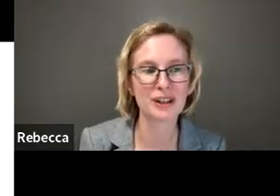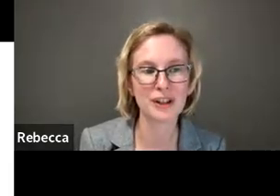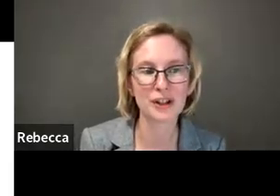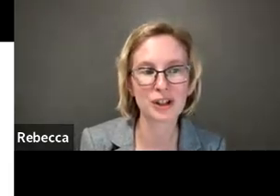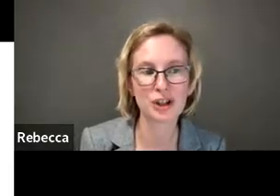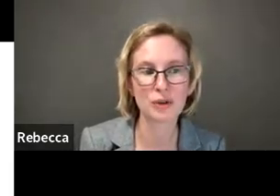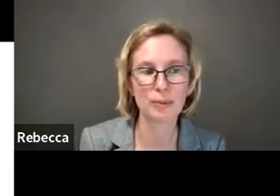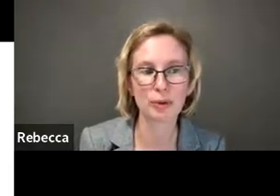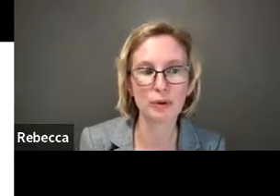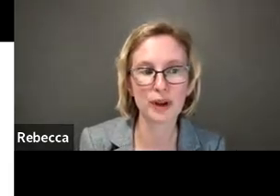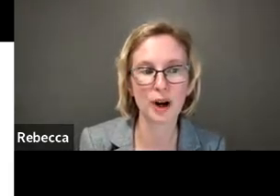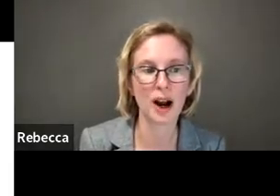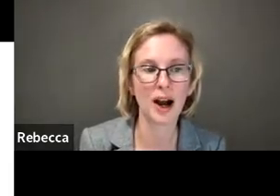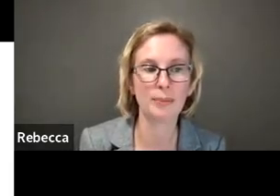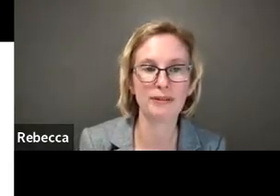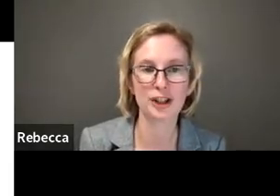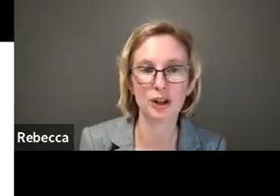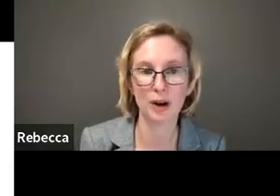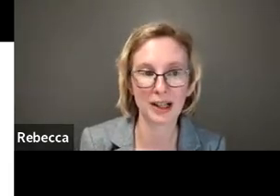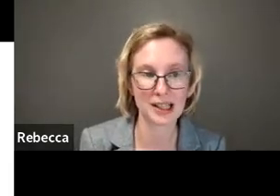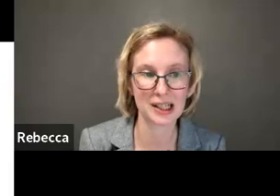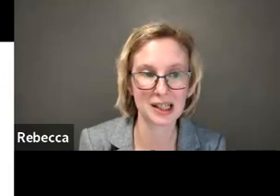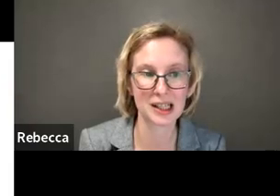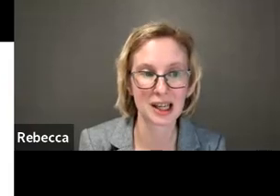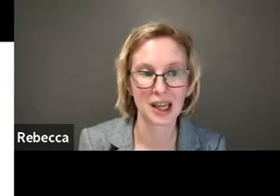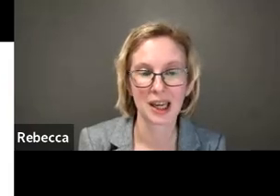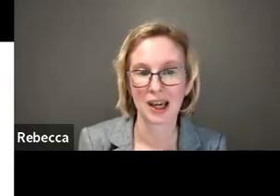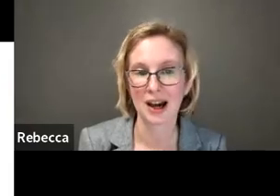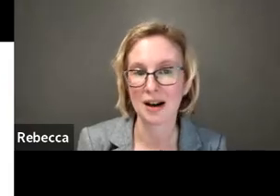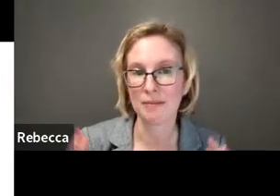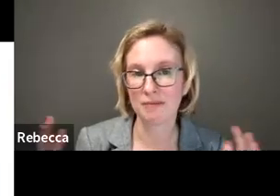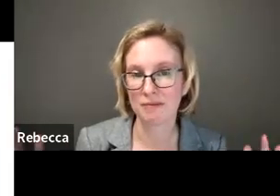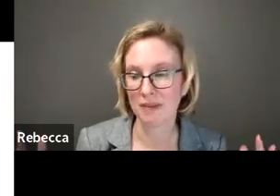the field to improve their professional practices